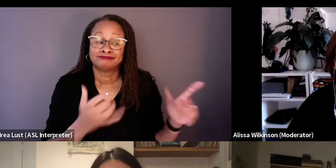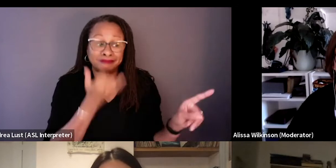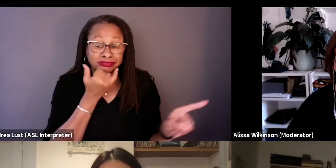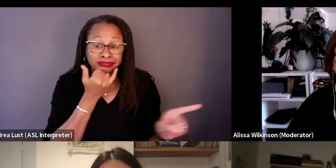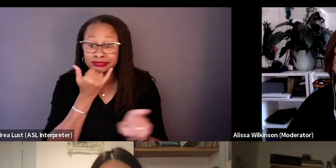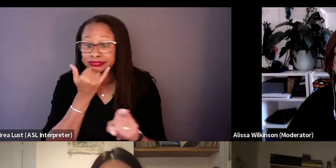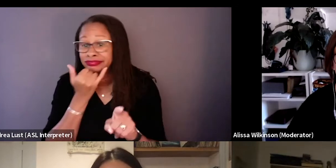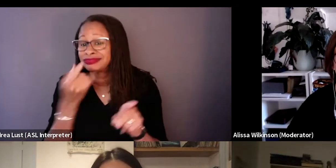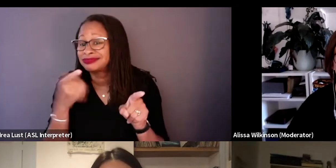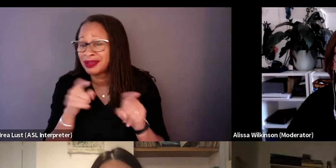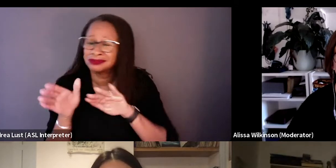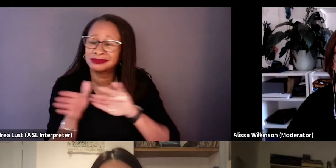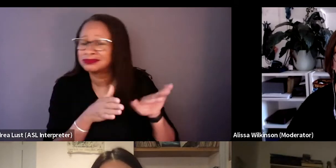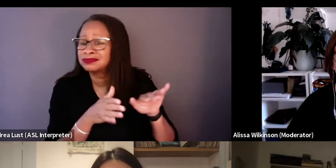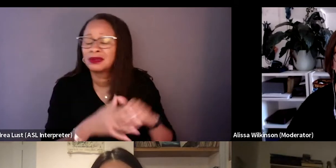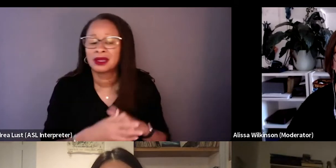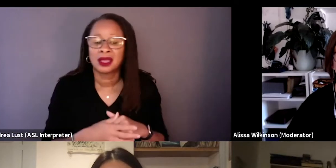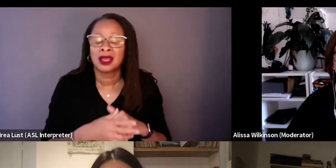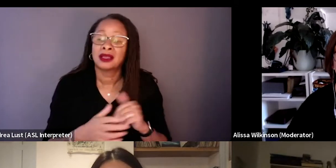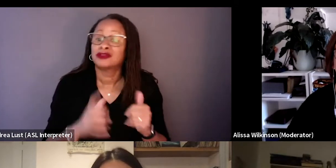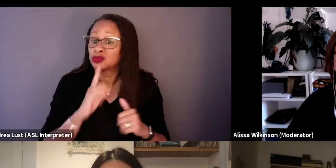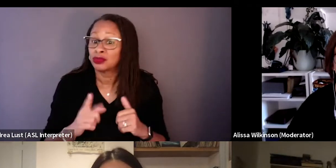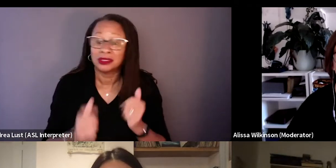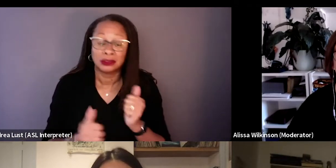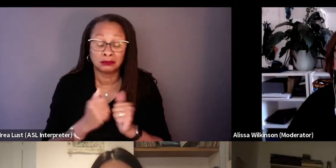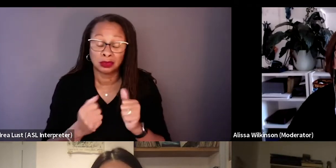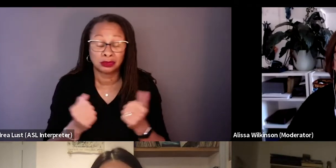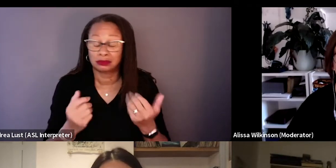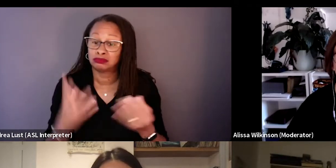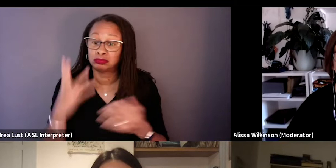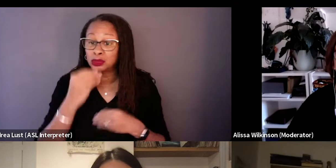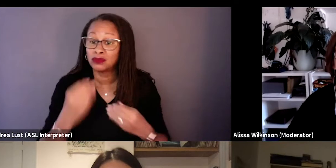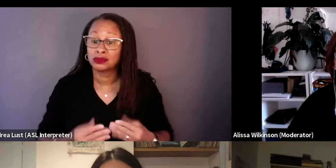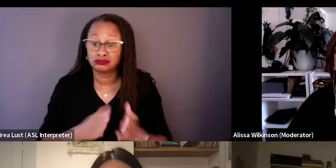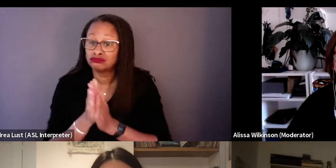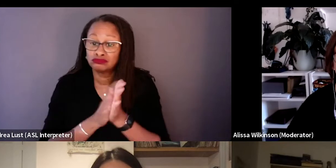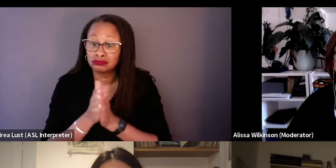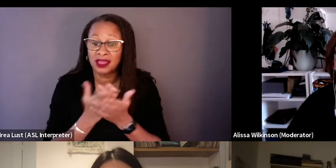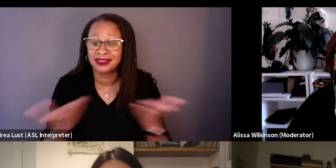the most encouraging thing, what happened in Afghanistan. And it was this peace deal between